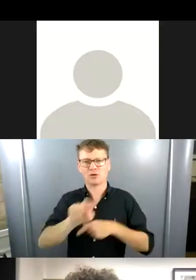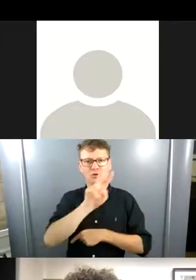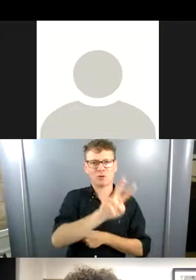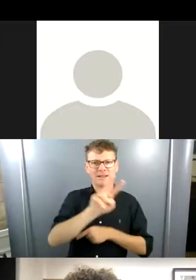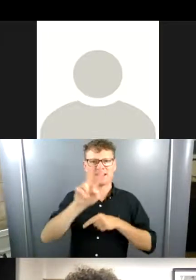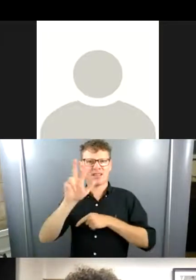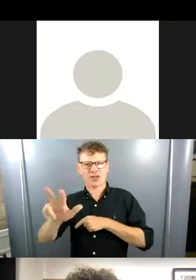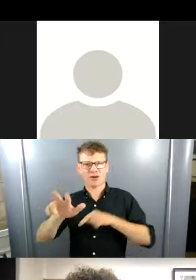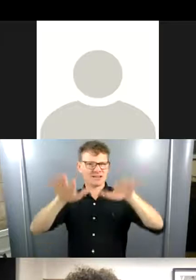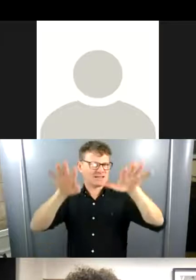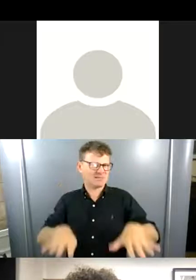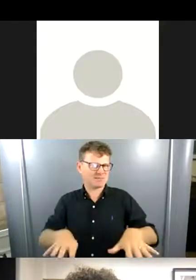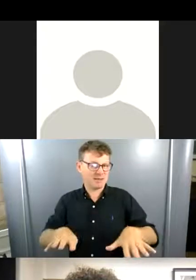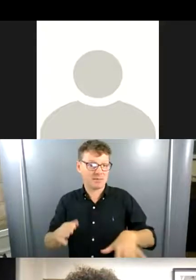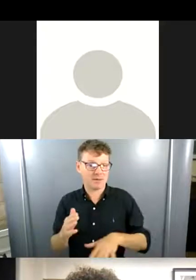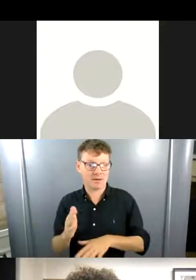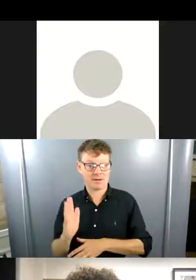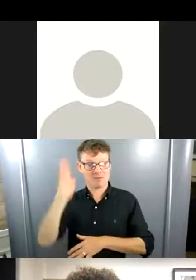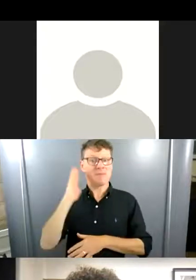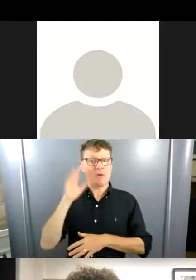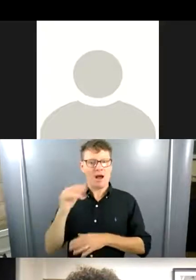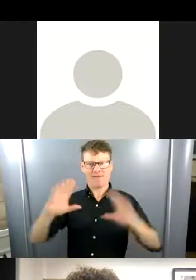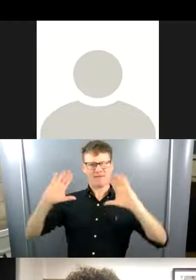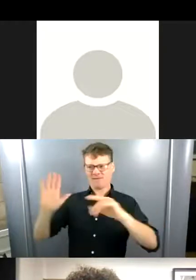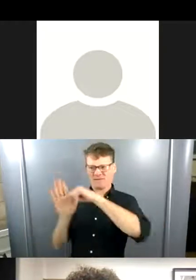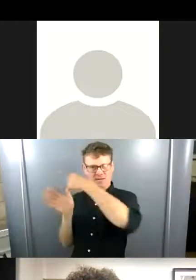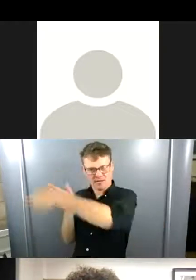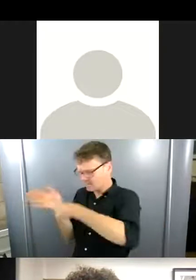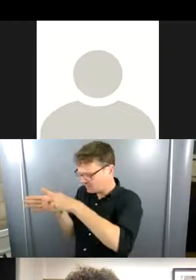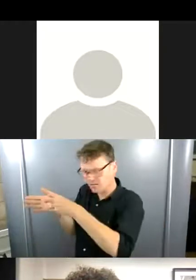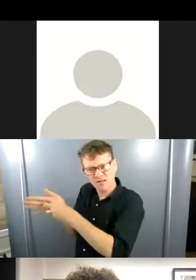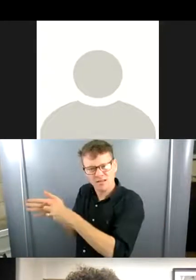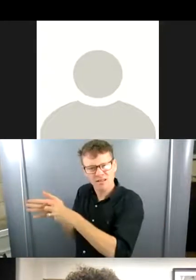central Australian languages down the bottom of the map and it'll have Gurinji here and up the top